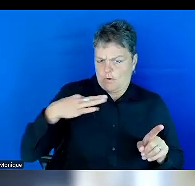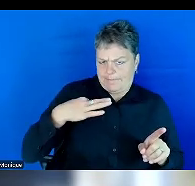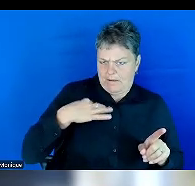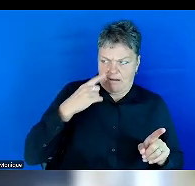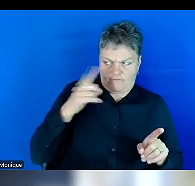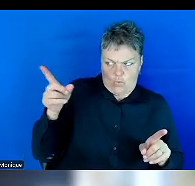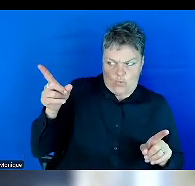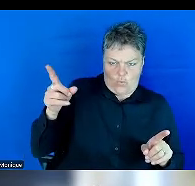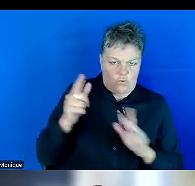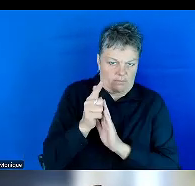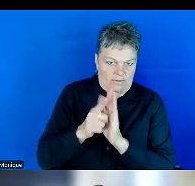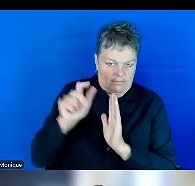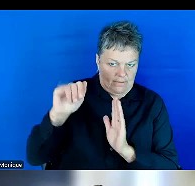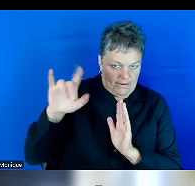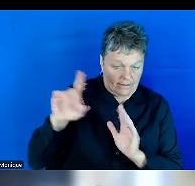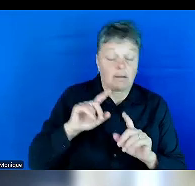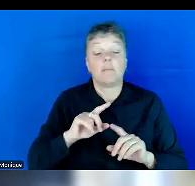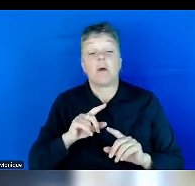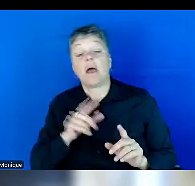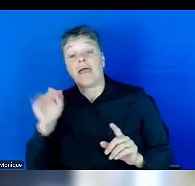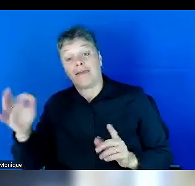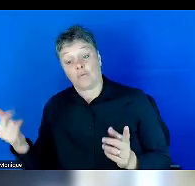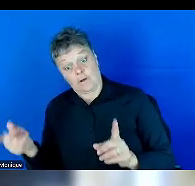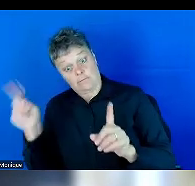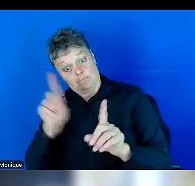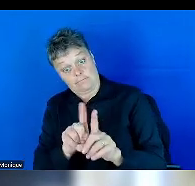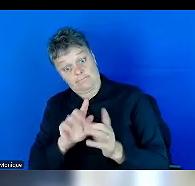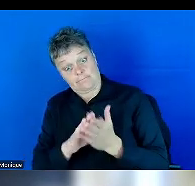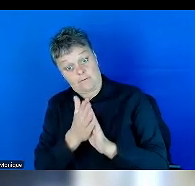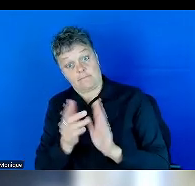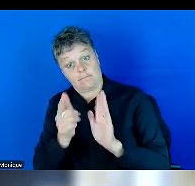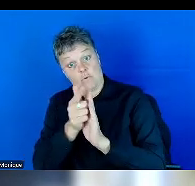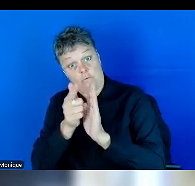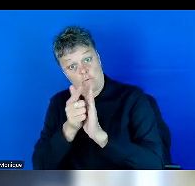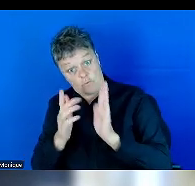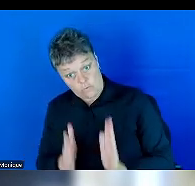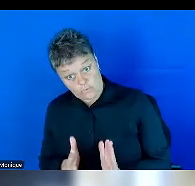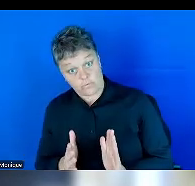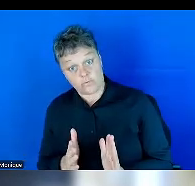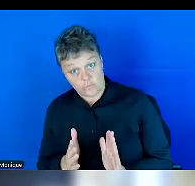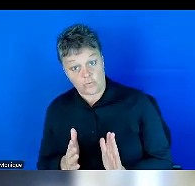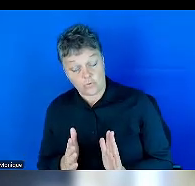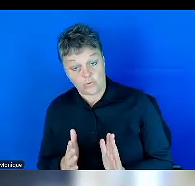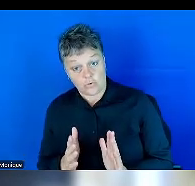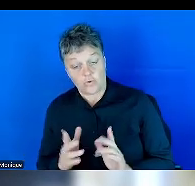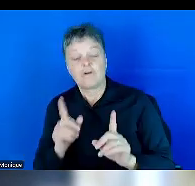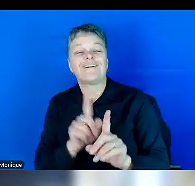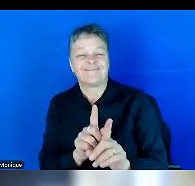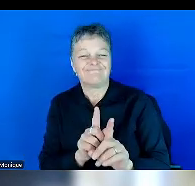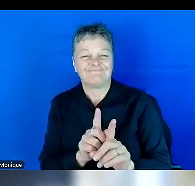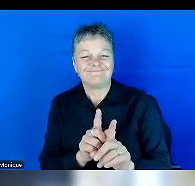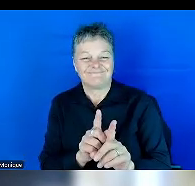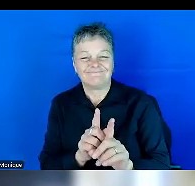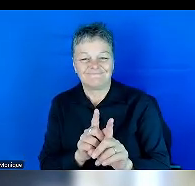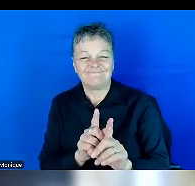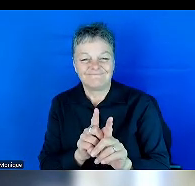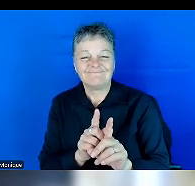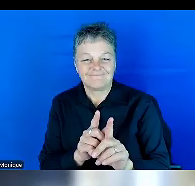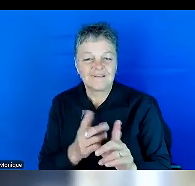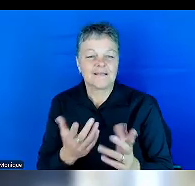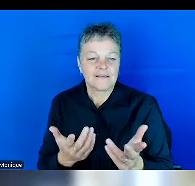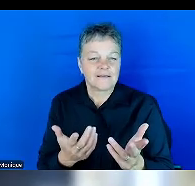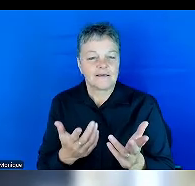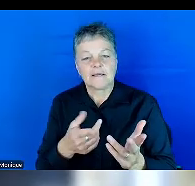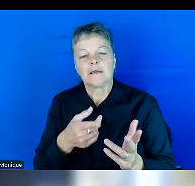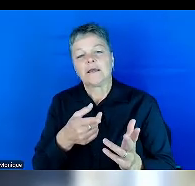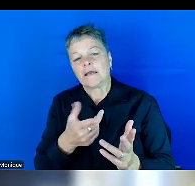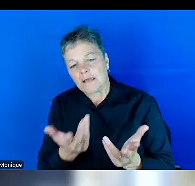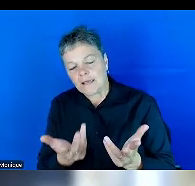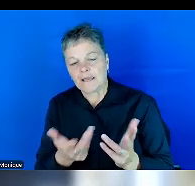legal aid. um that whether someone is financially eligible or not to legal aid depends on on a lot